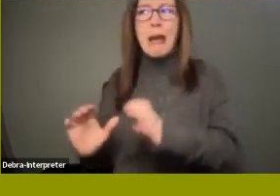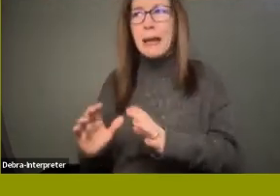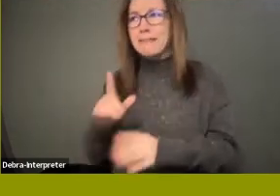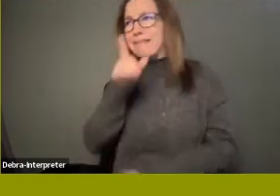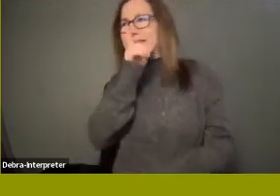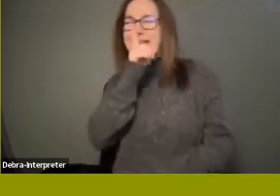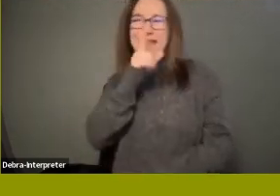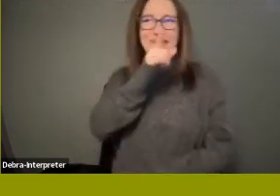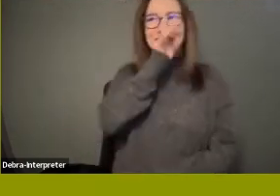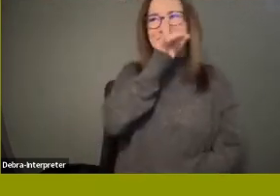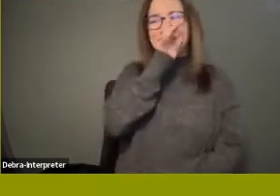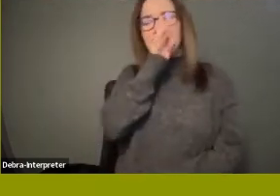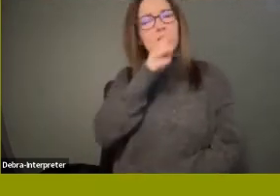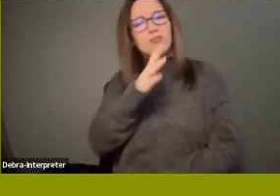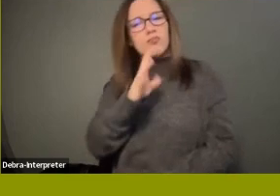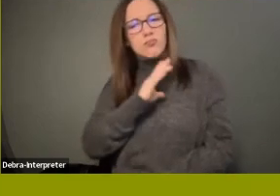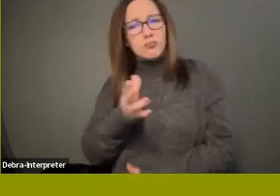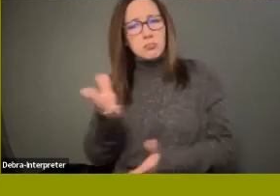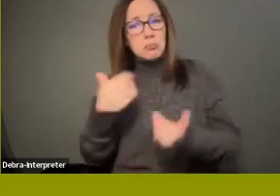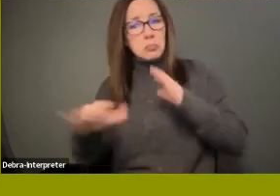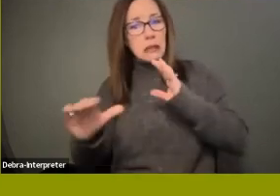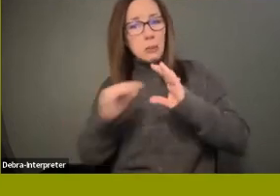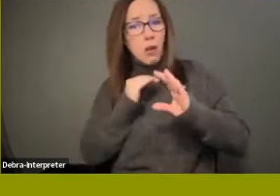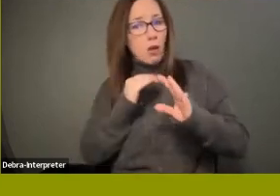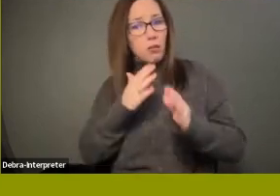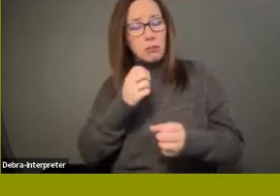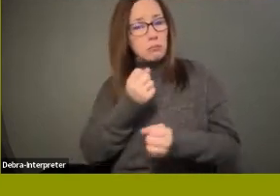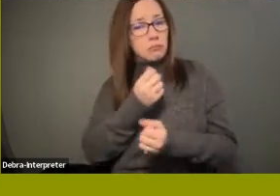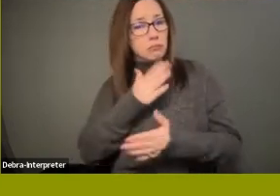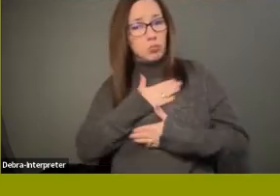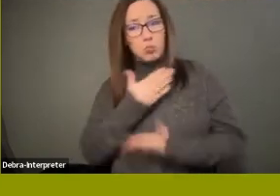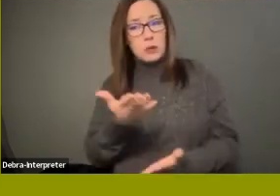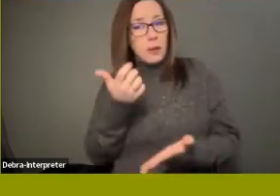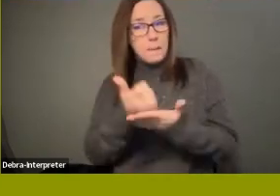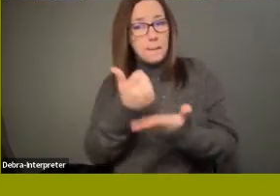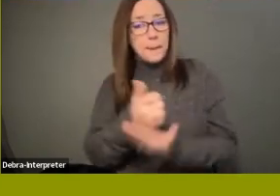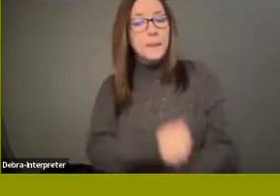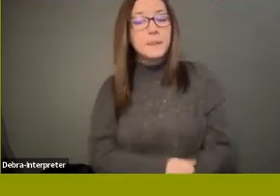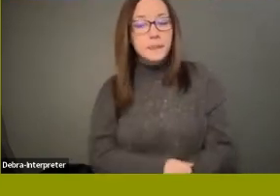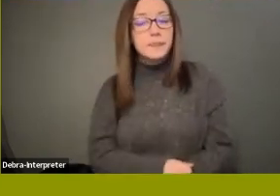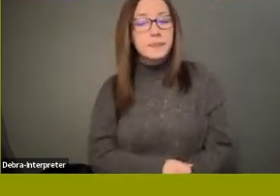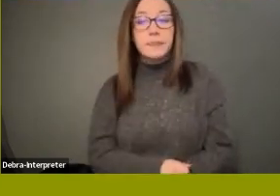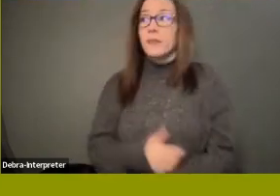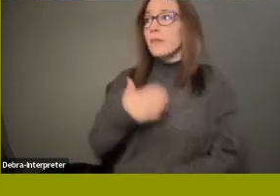don't want to speak up or put it in the chatbox, don't